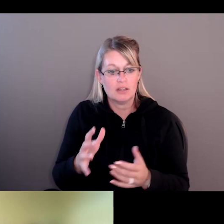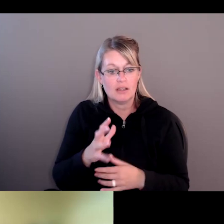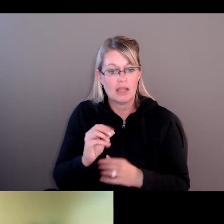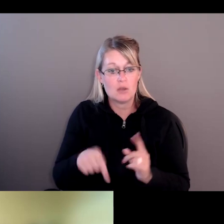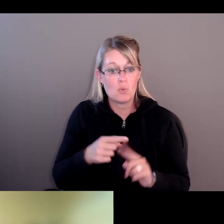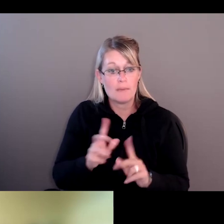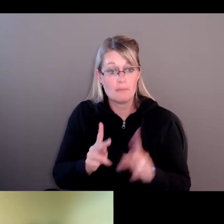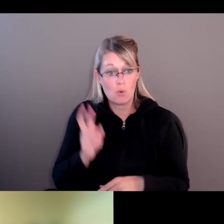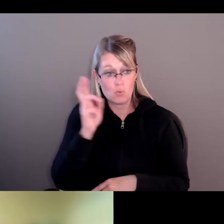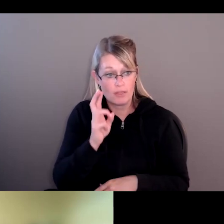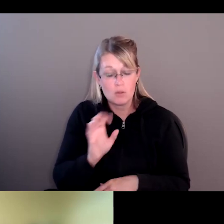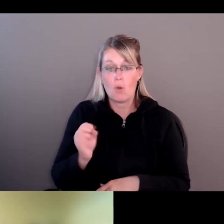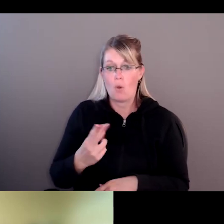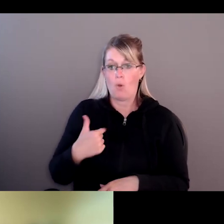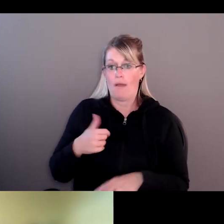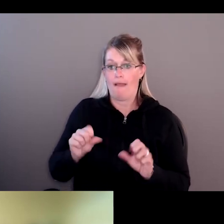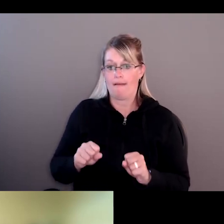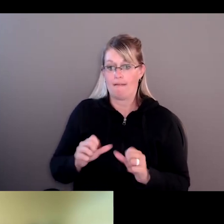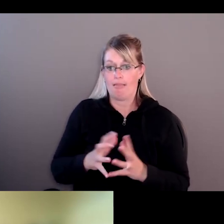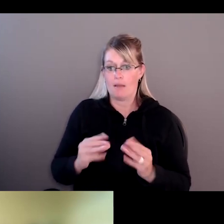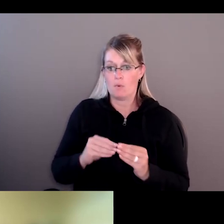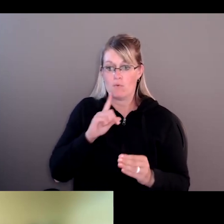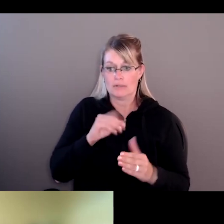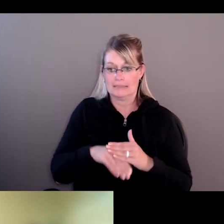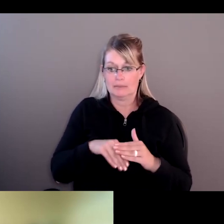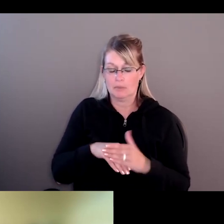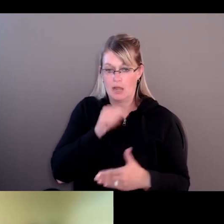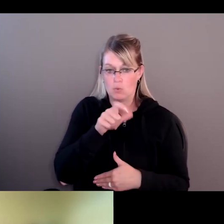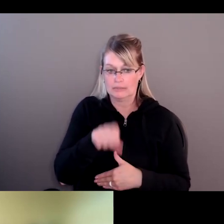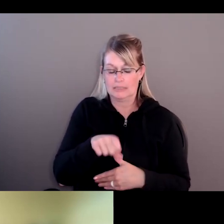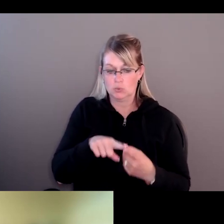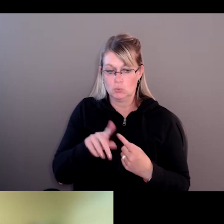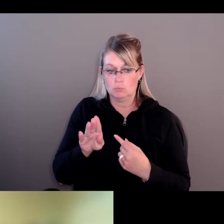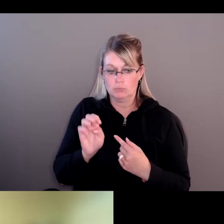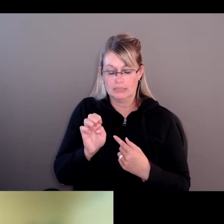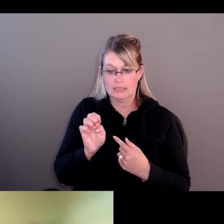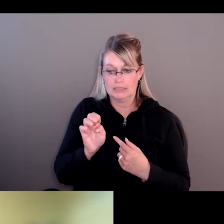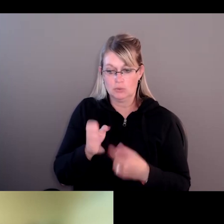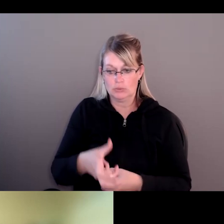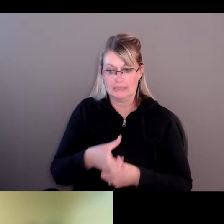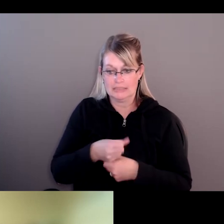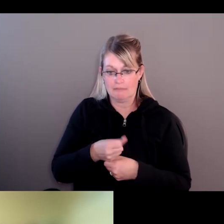realize that they can do a lot for accessibility without needing to be receiving budget necessarily